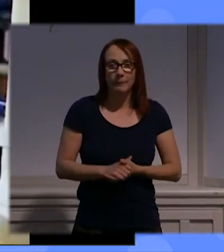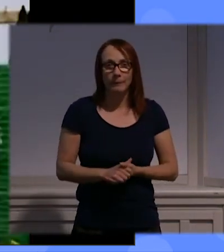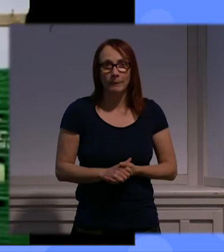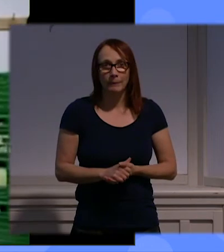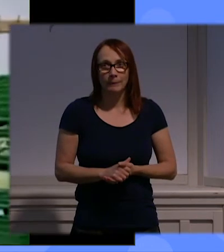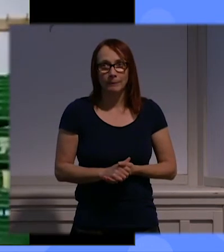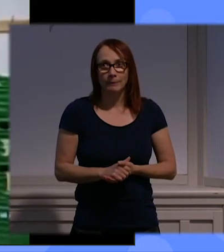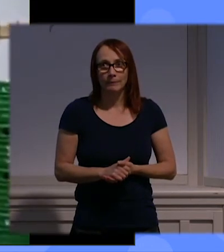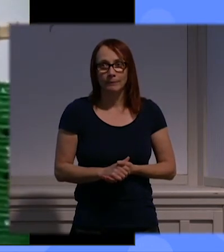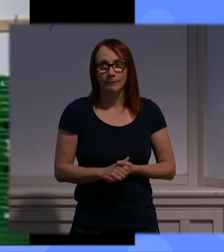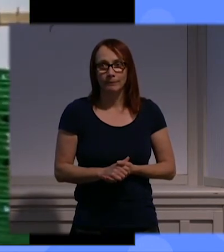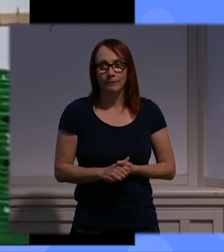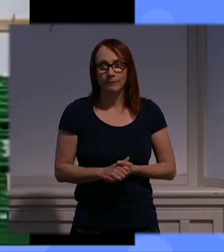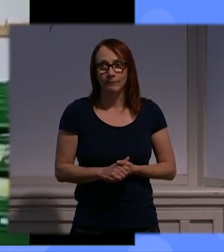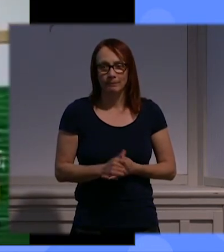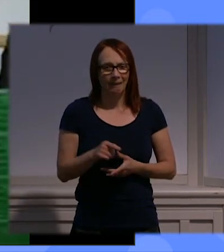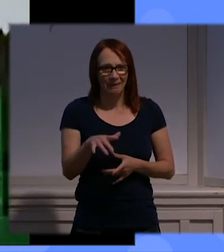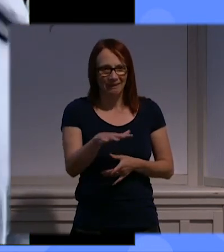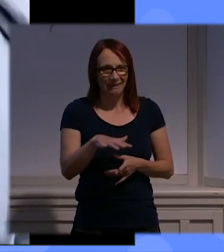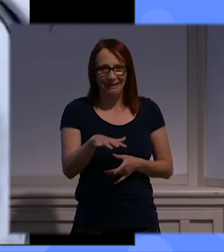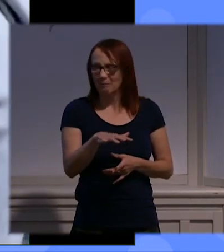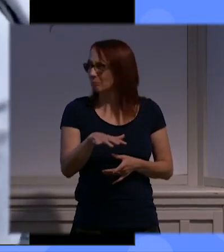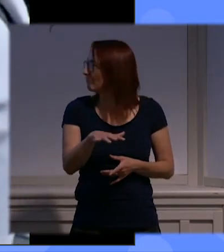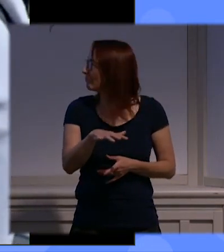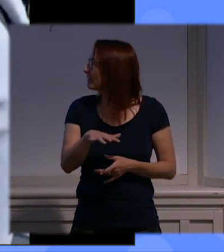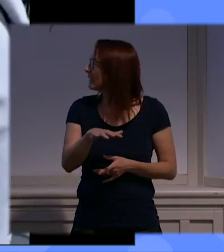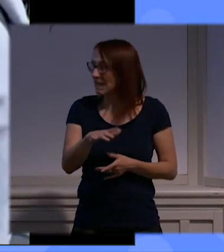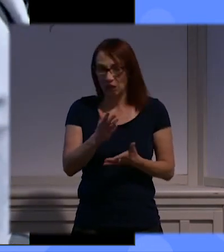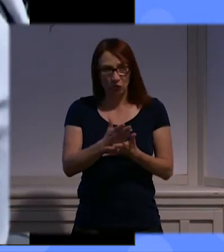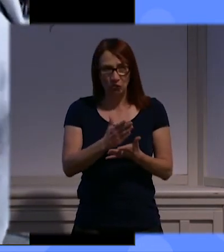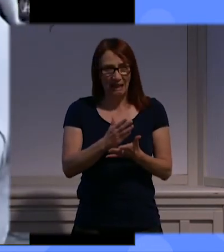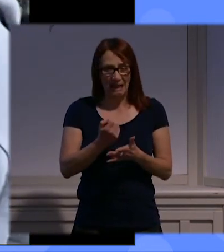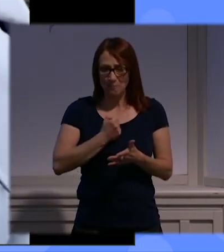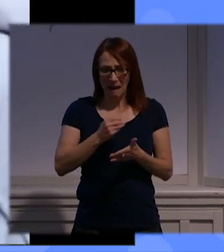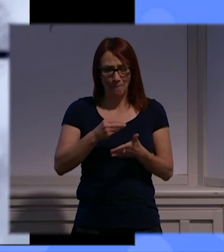places that anyone can find themselves I mean you know a couple of each actually